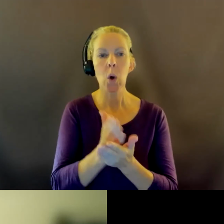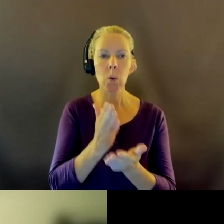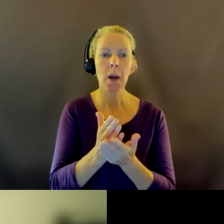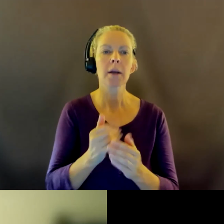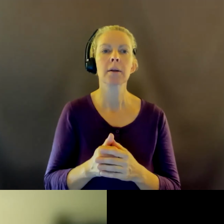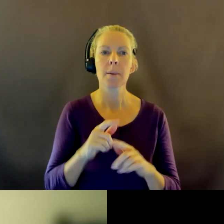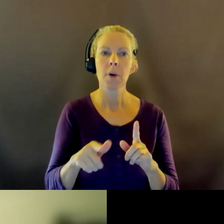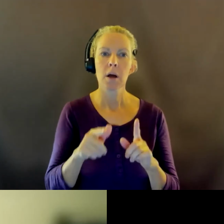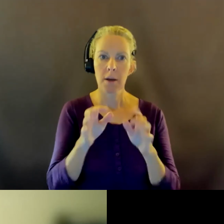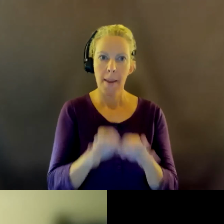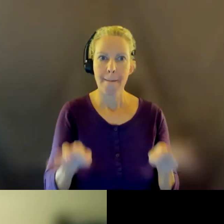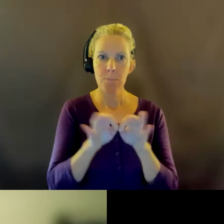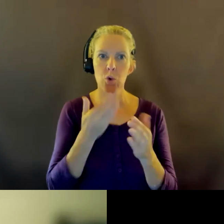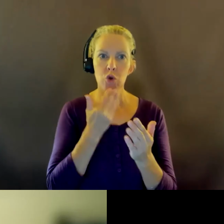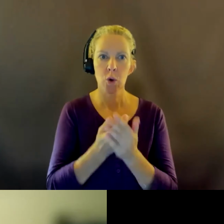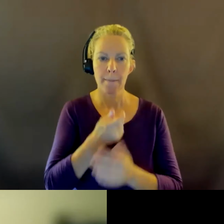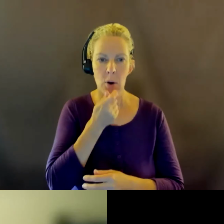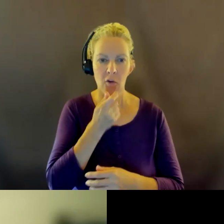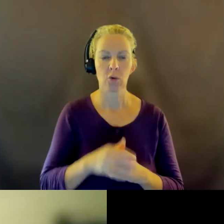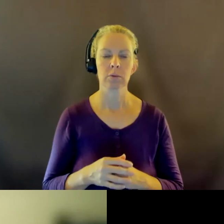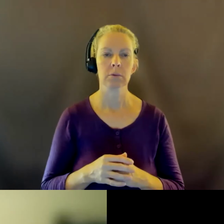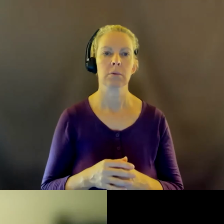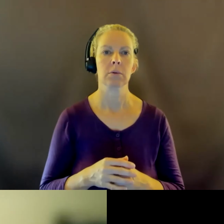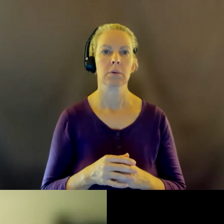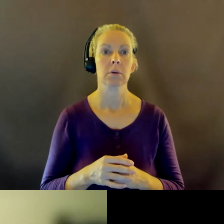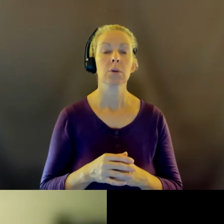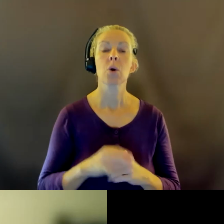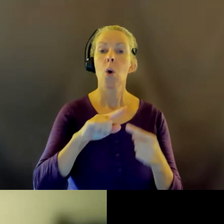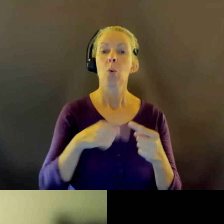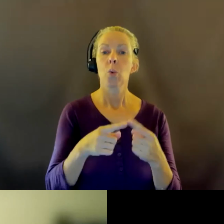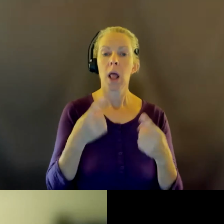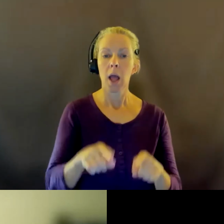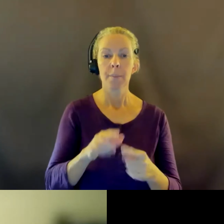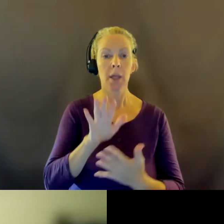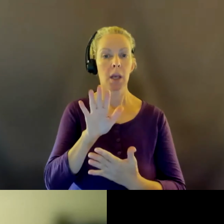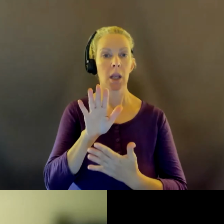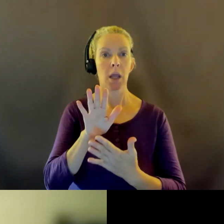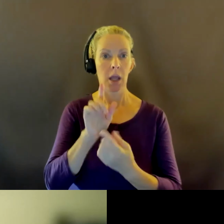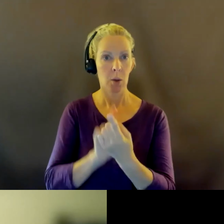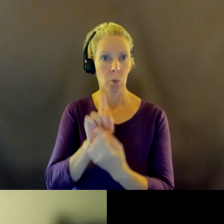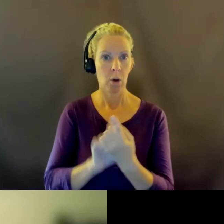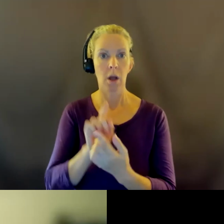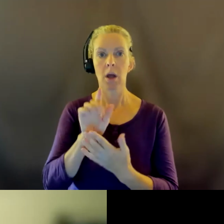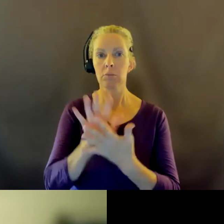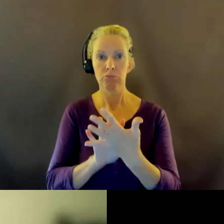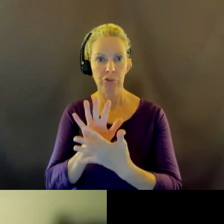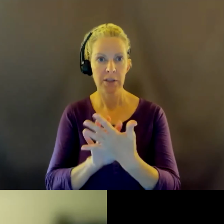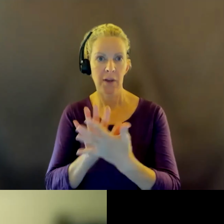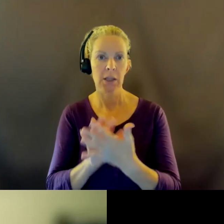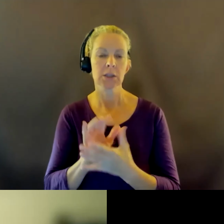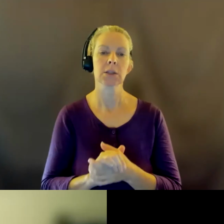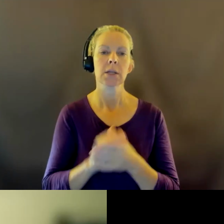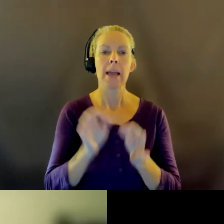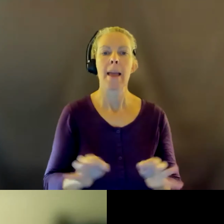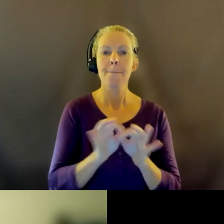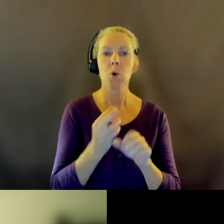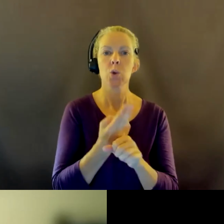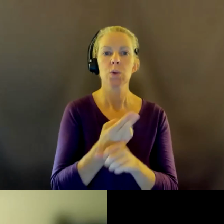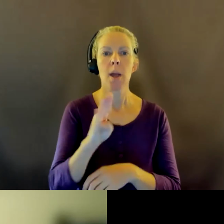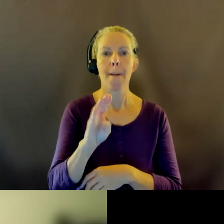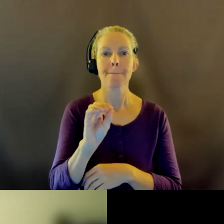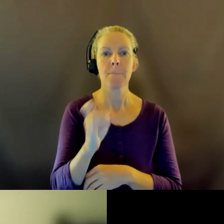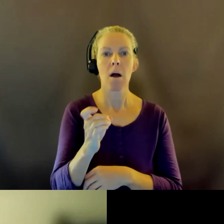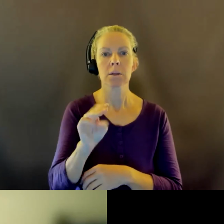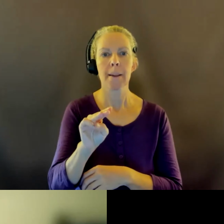Indeed, when you are in an in person setting, using those box mics, with charged batteries,